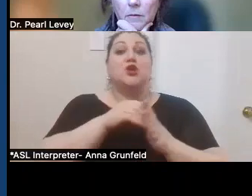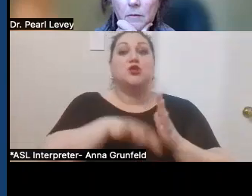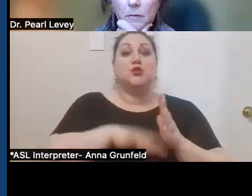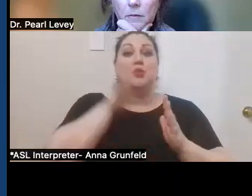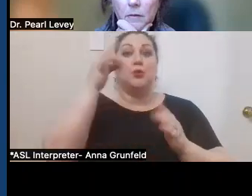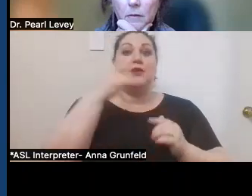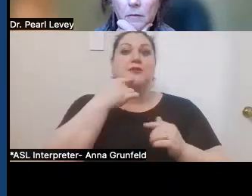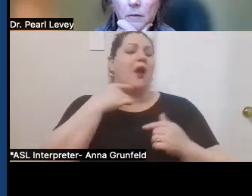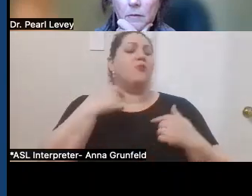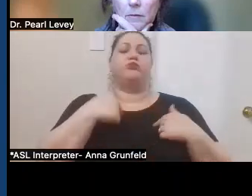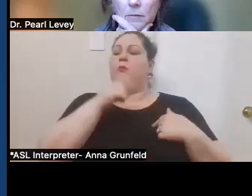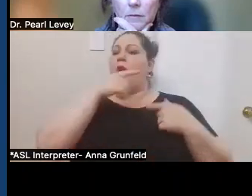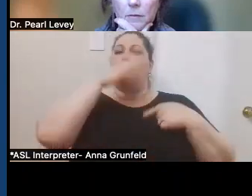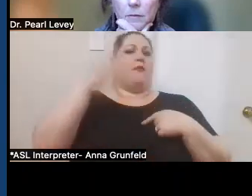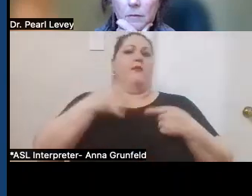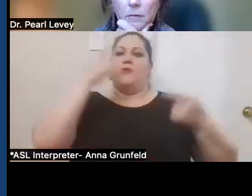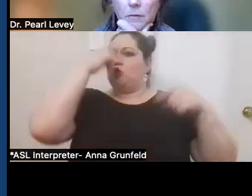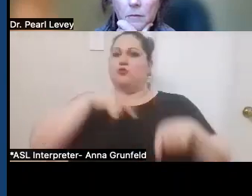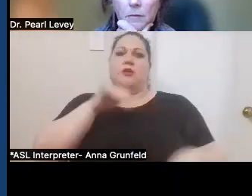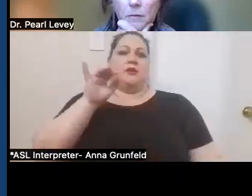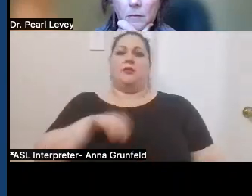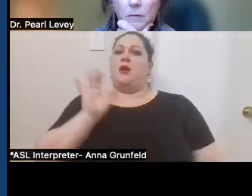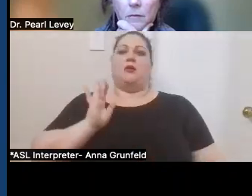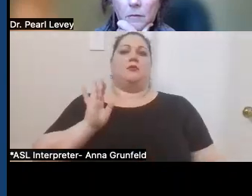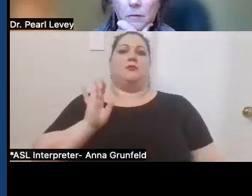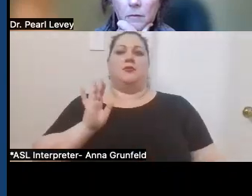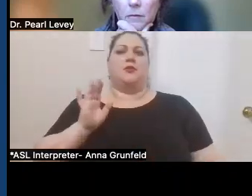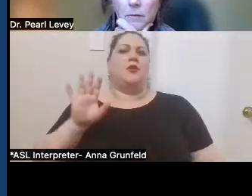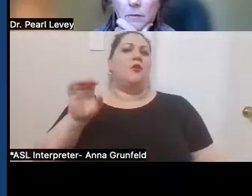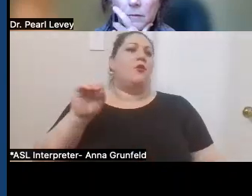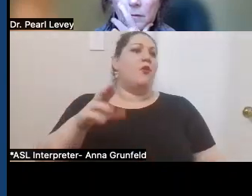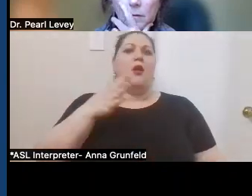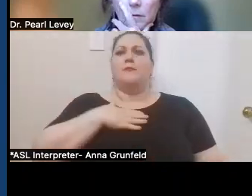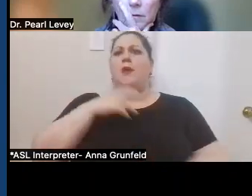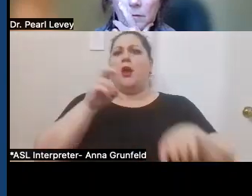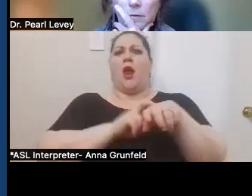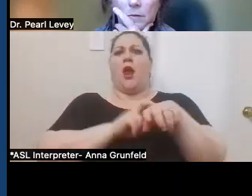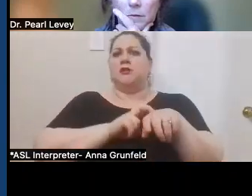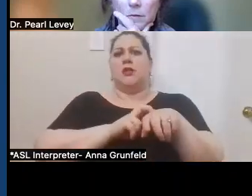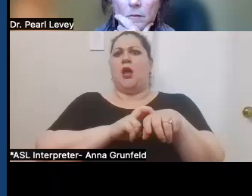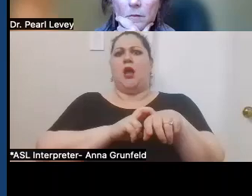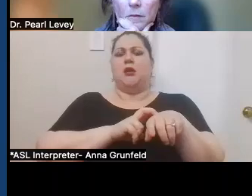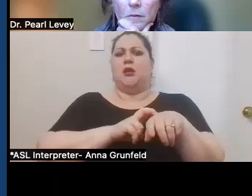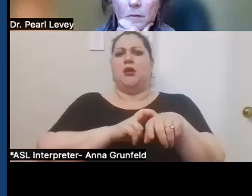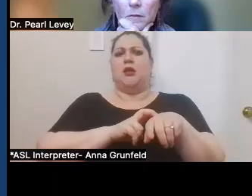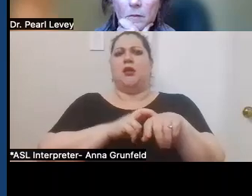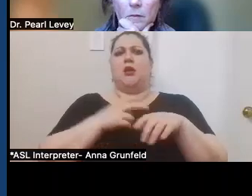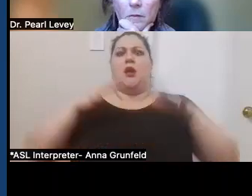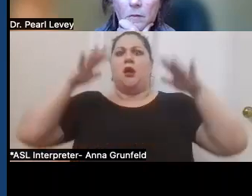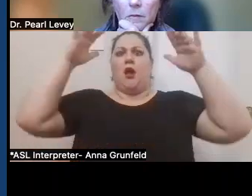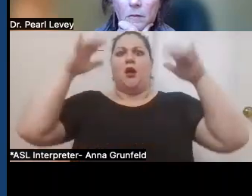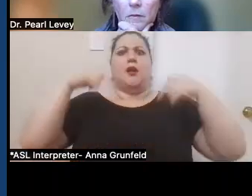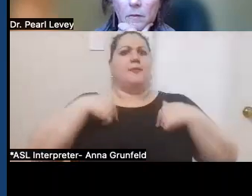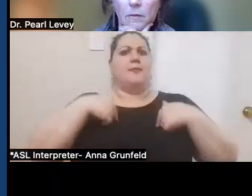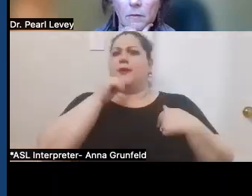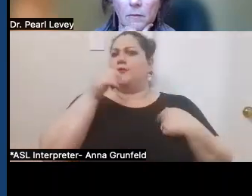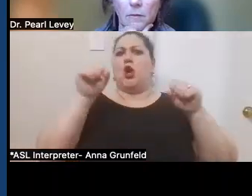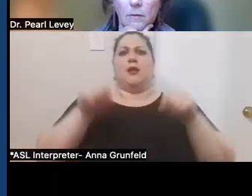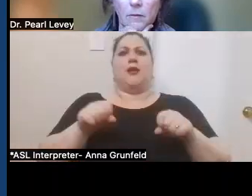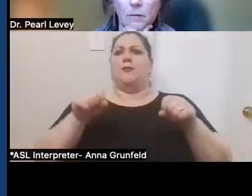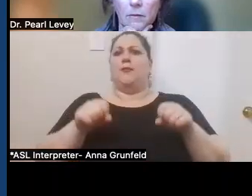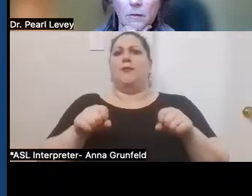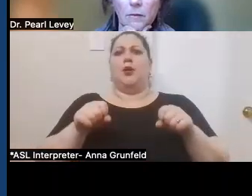I was not in, I was not capable of consenting to having those accommodations relaxed, when,